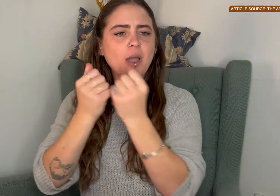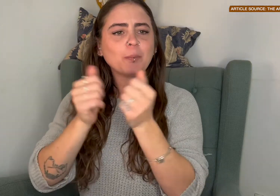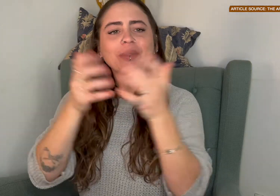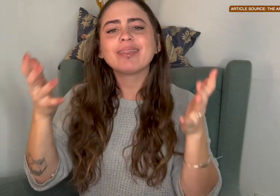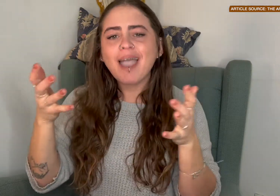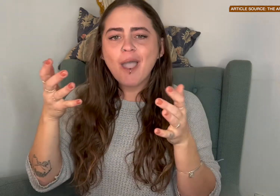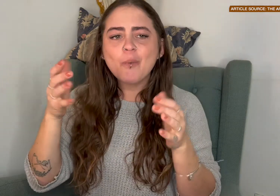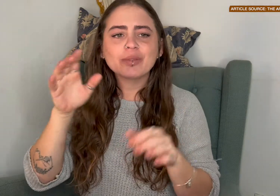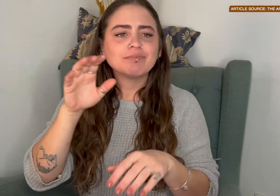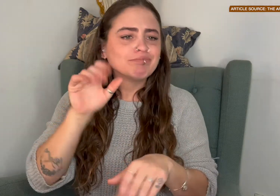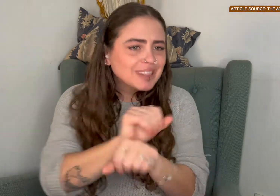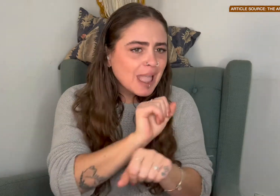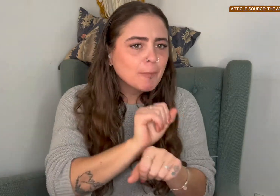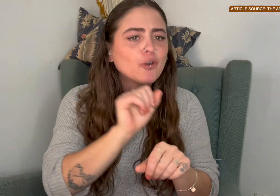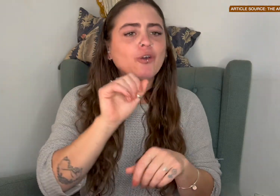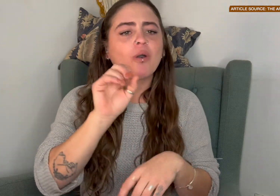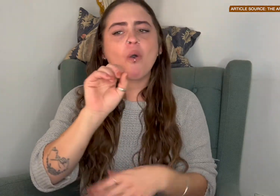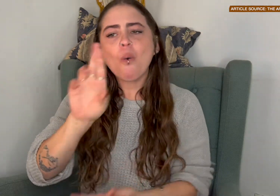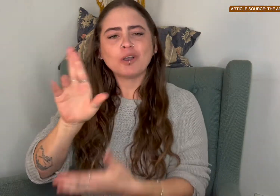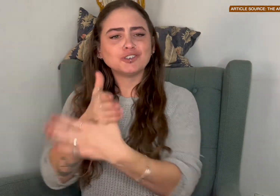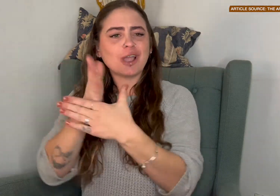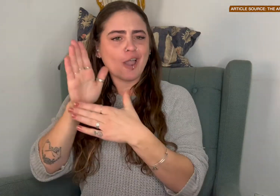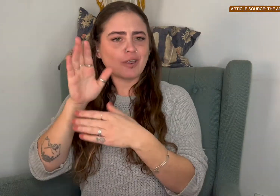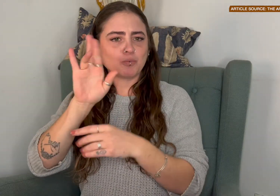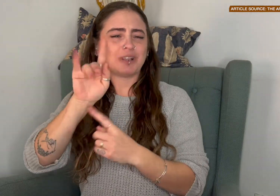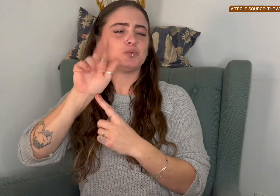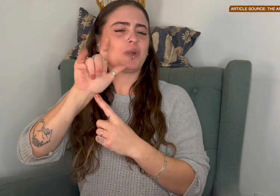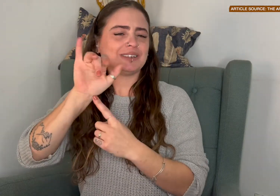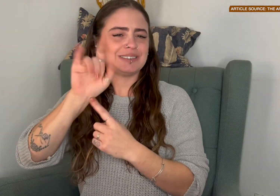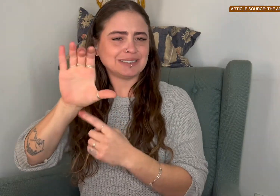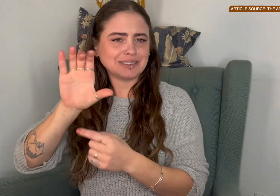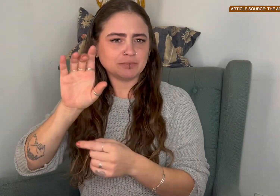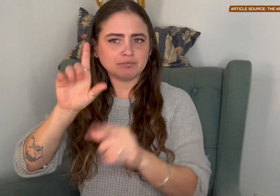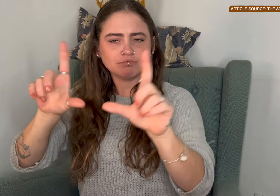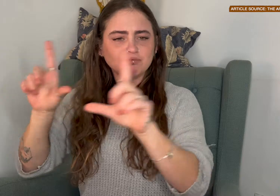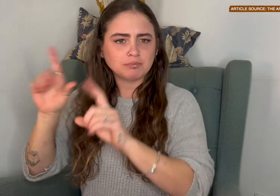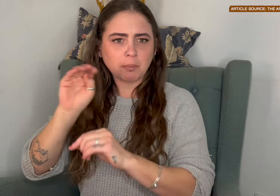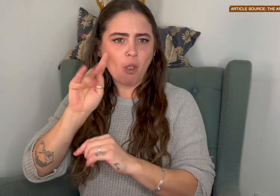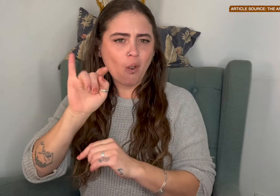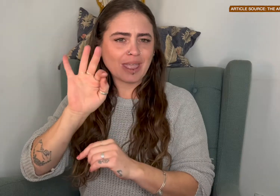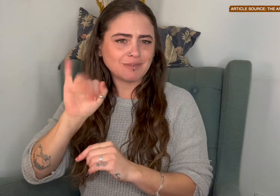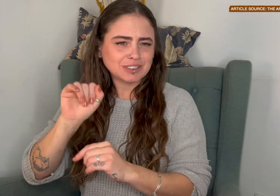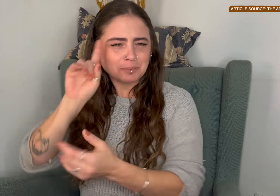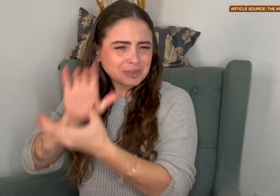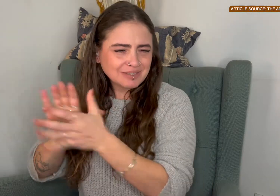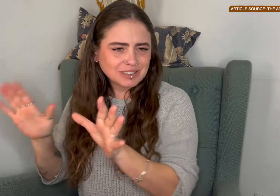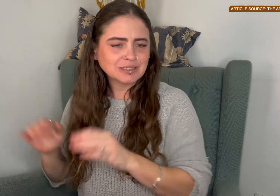with division of labour and shared ritualistic motifs.